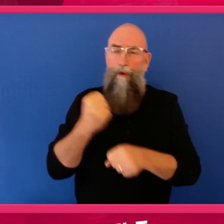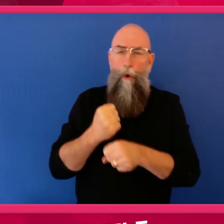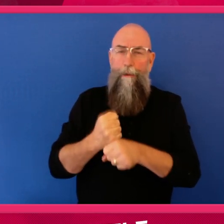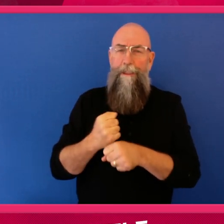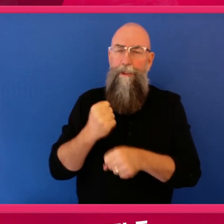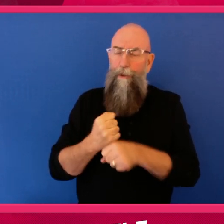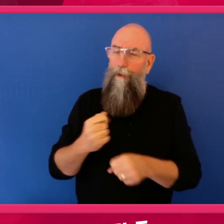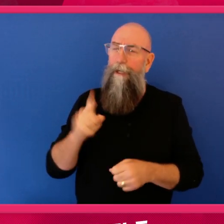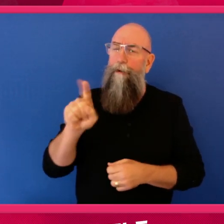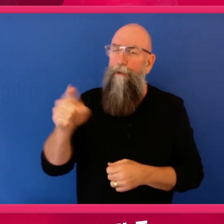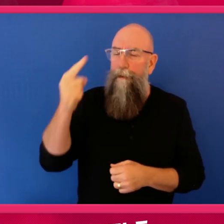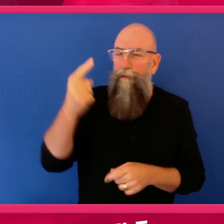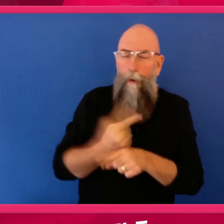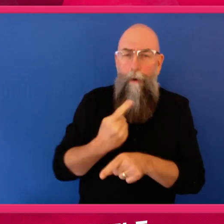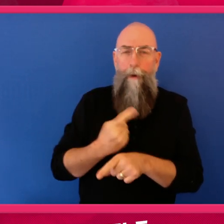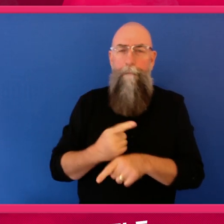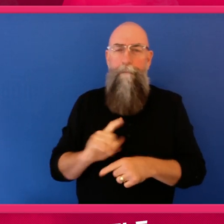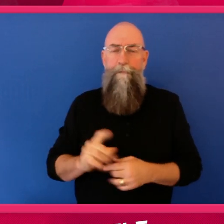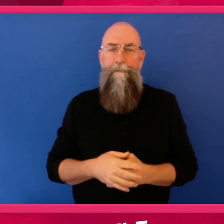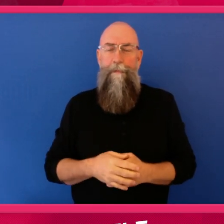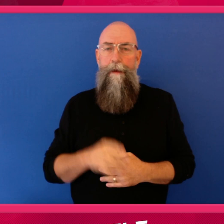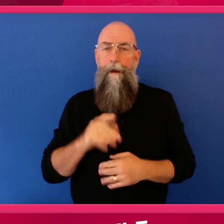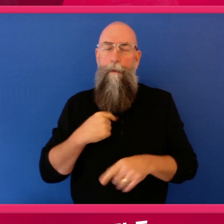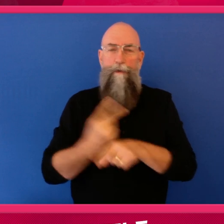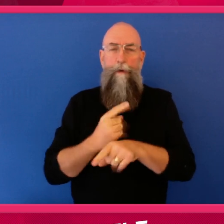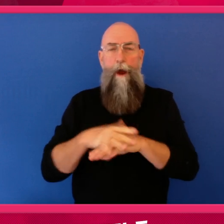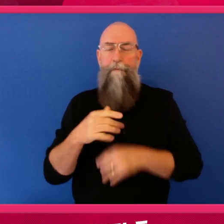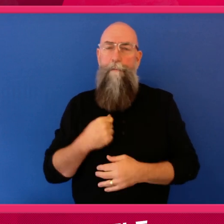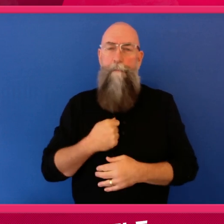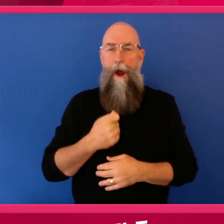Georgie Tunny: Mine is twofold but it involves the same athlete. So my You Little Ripper